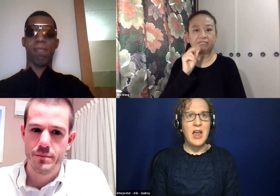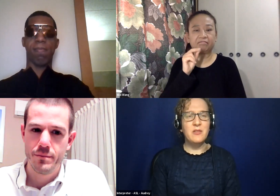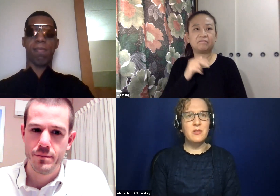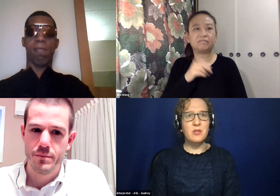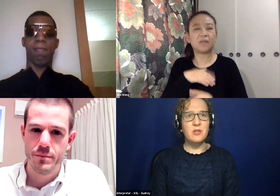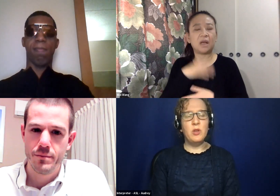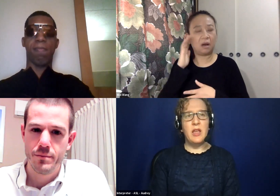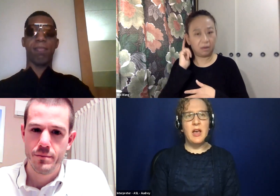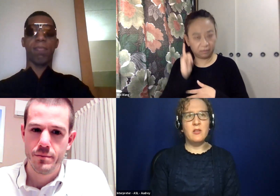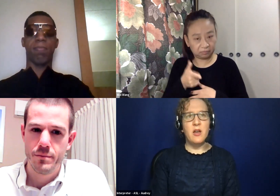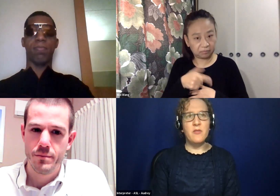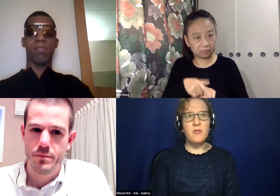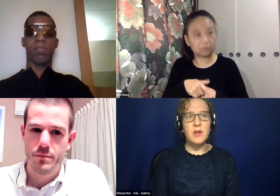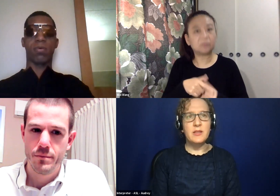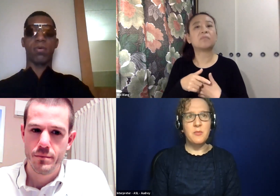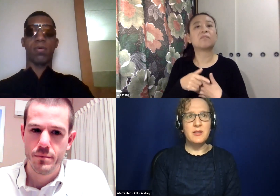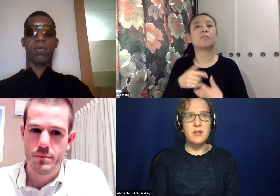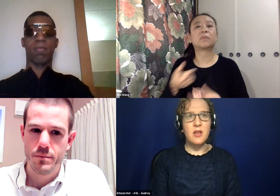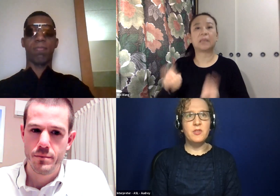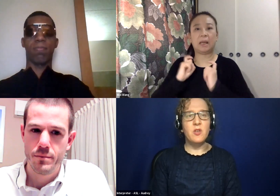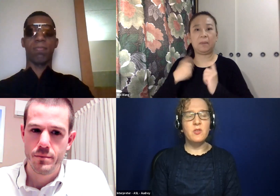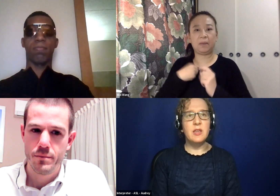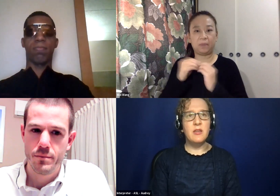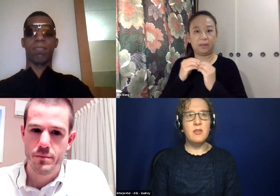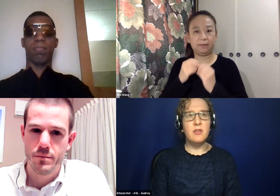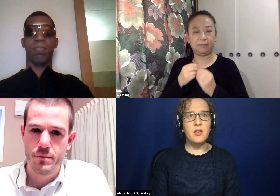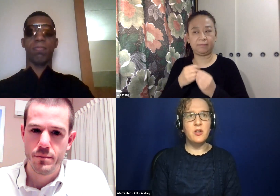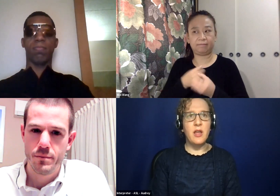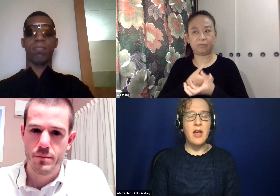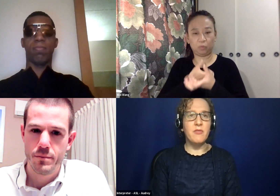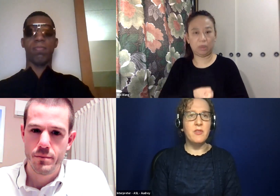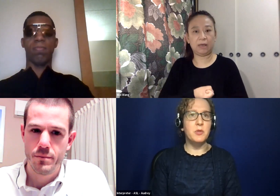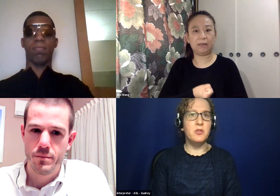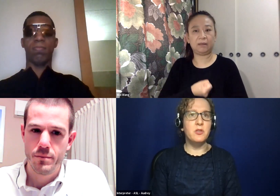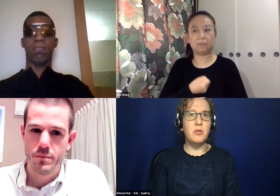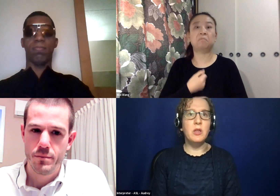I hadn't really had a lot of confidence in myself, so seeing that I could have this opportunity